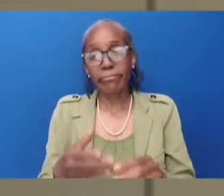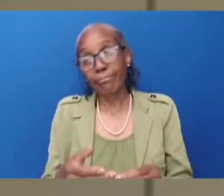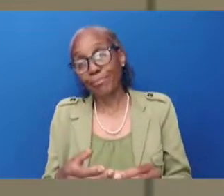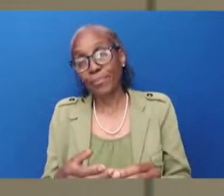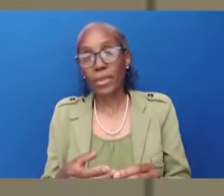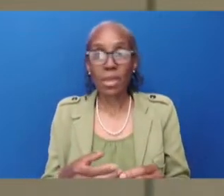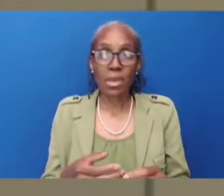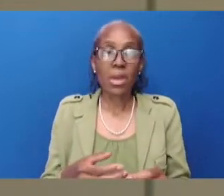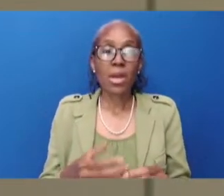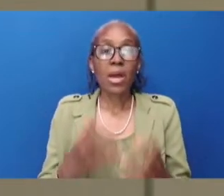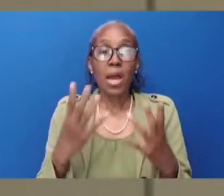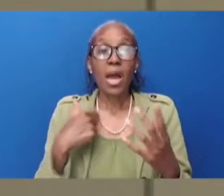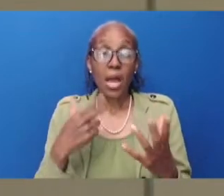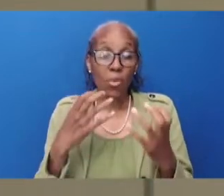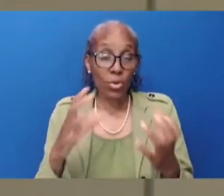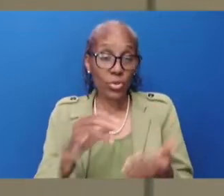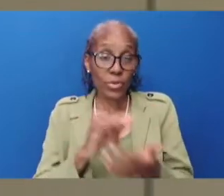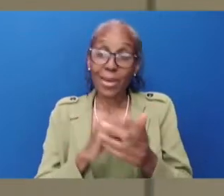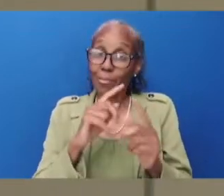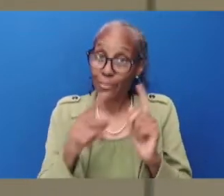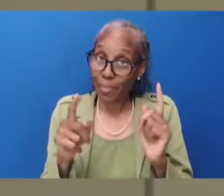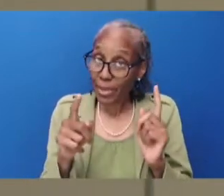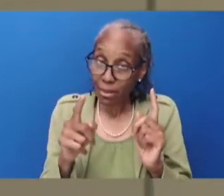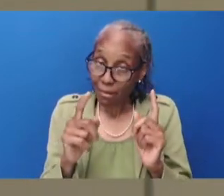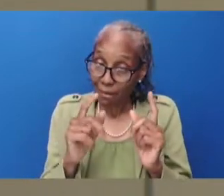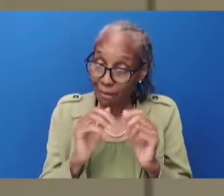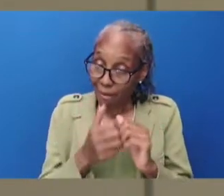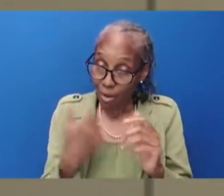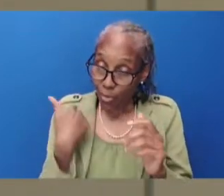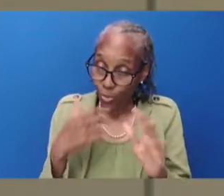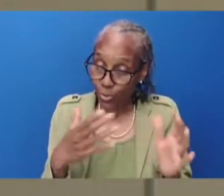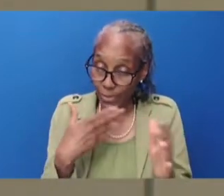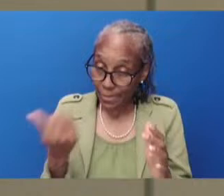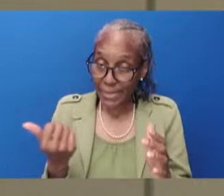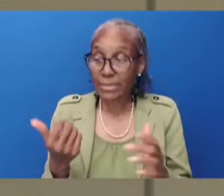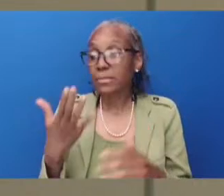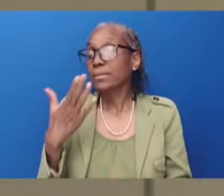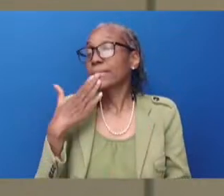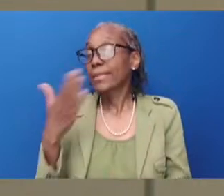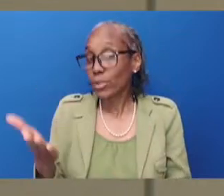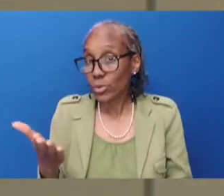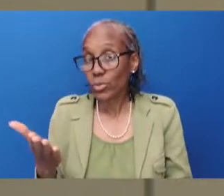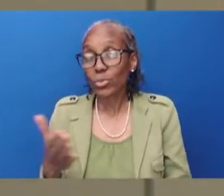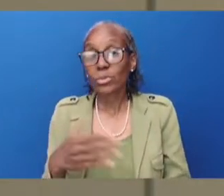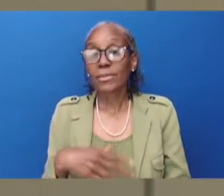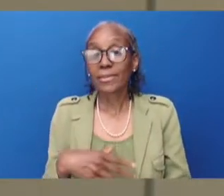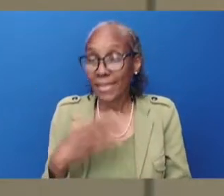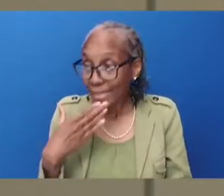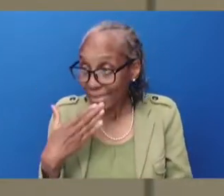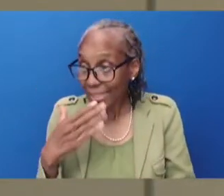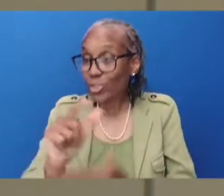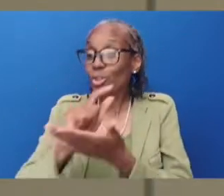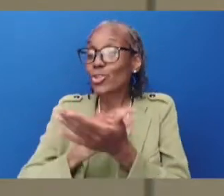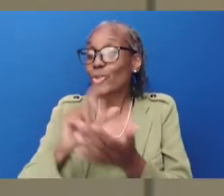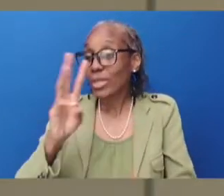HOW DO WE MOVE FORWARD IN A POSITIVE WAY?